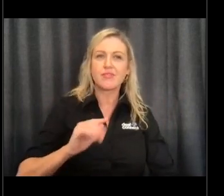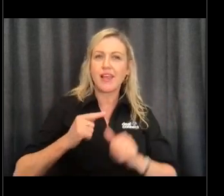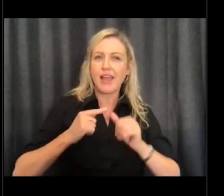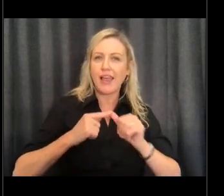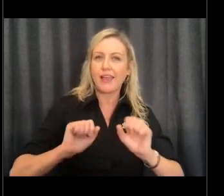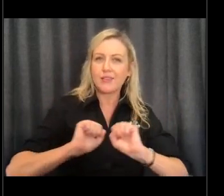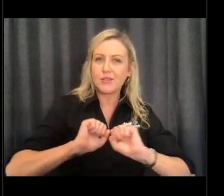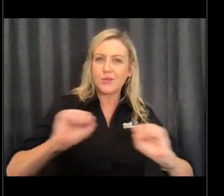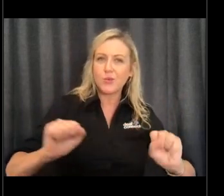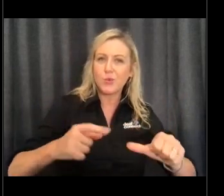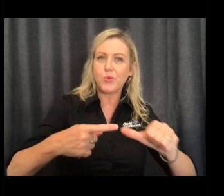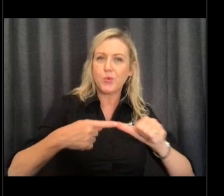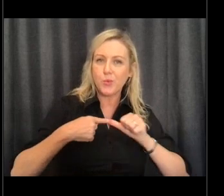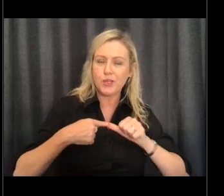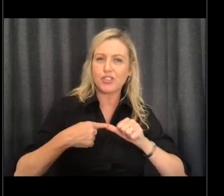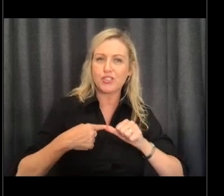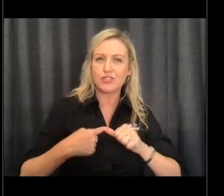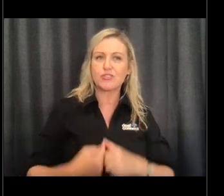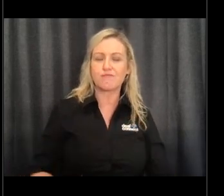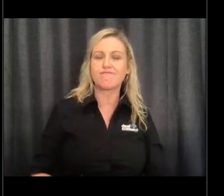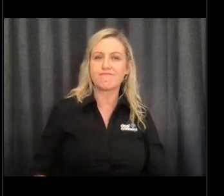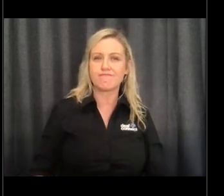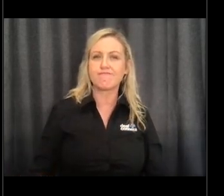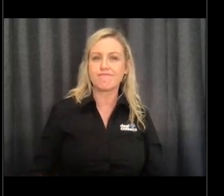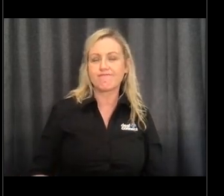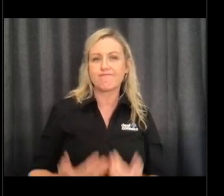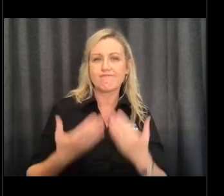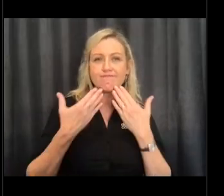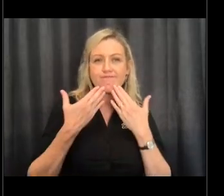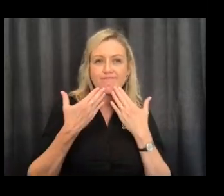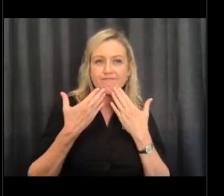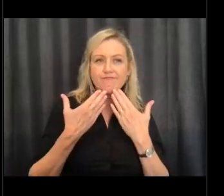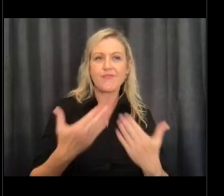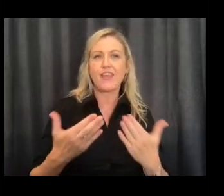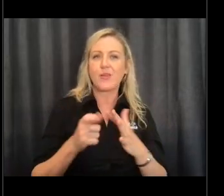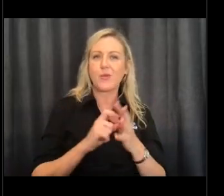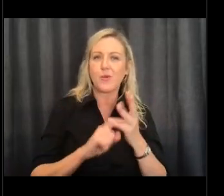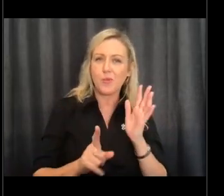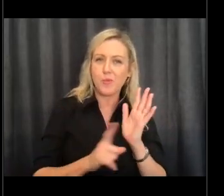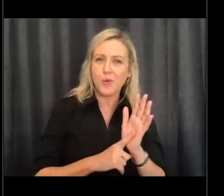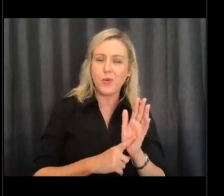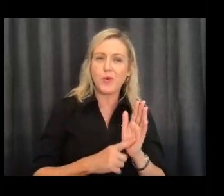you guys have put forward to us so thank you so much to Paul for your presentation and